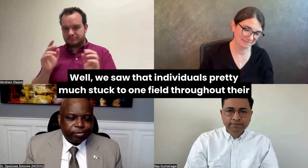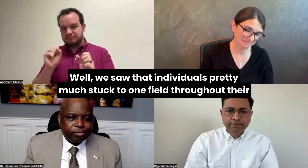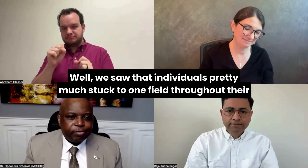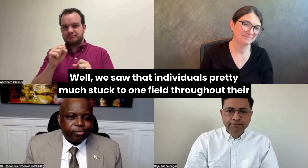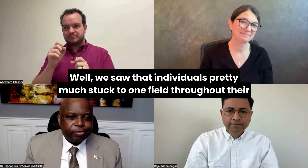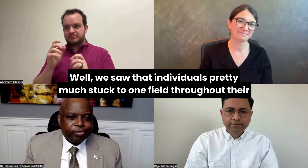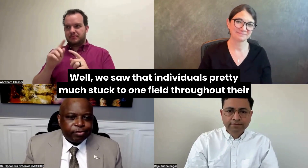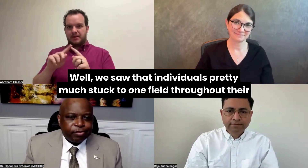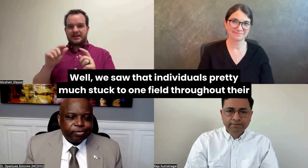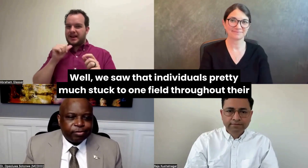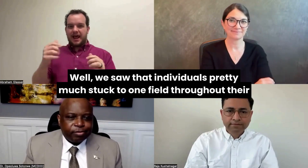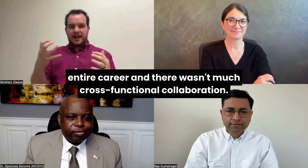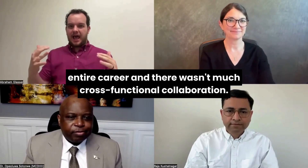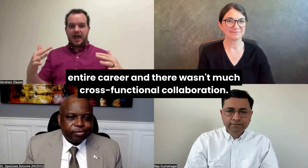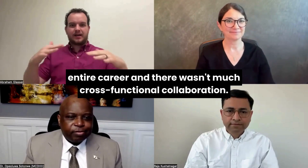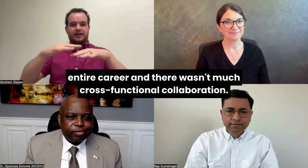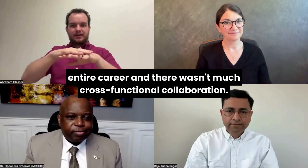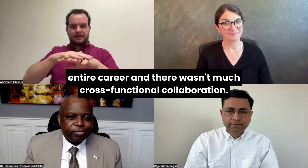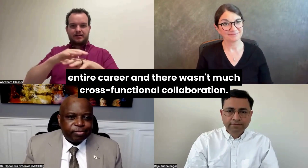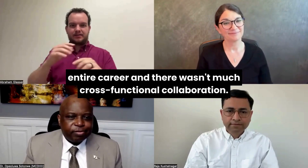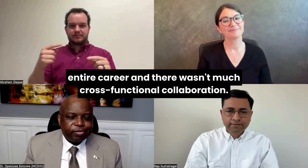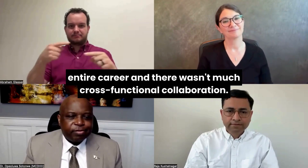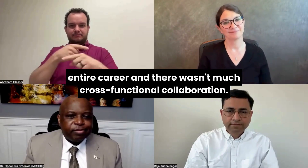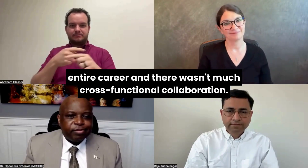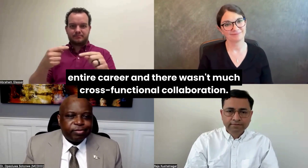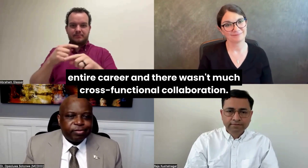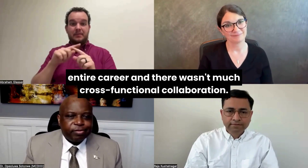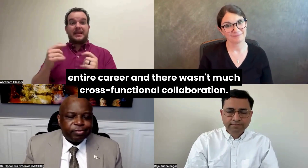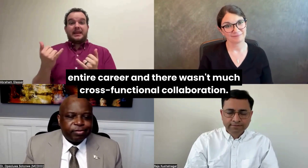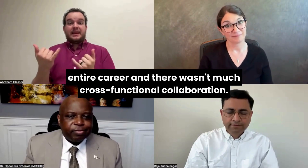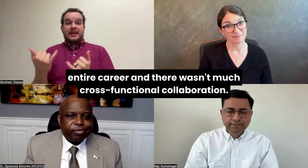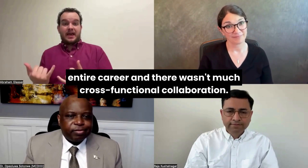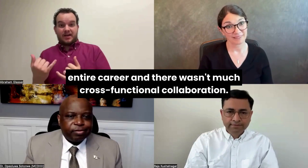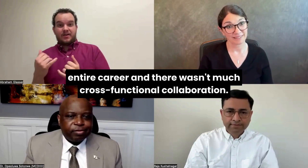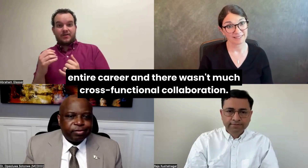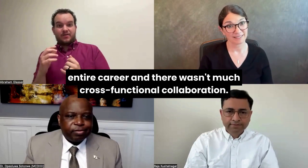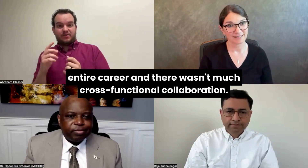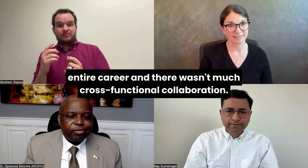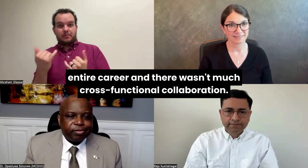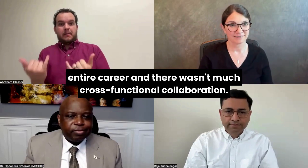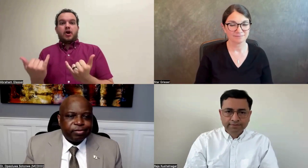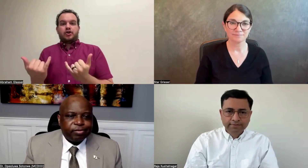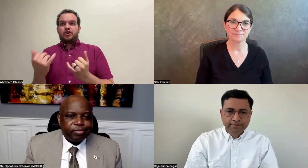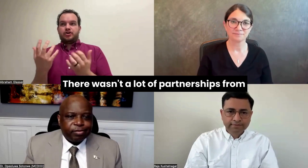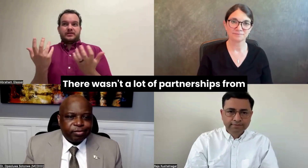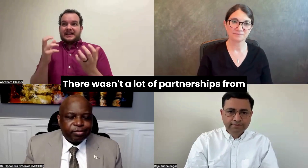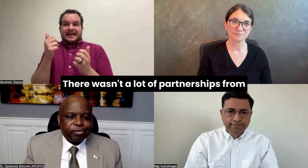entire career and there wasn't much cross-functional collaboration. There wasn't a lot of partnerships from